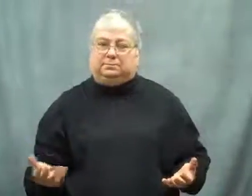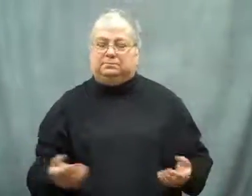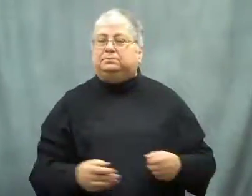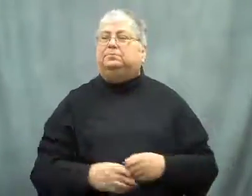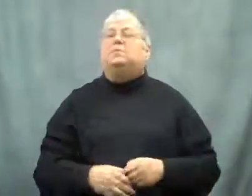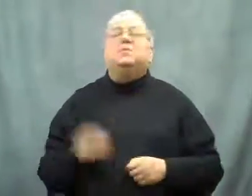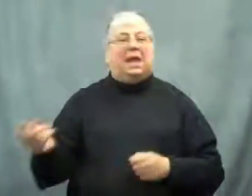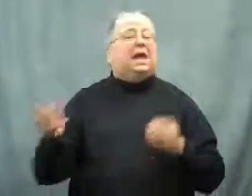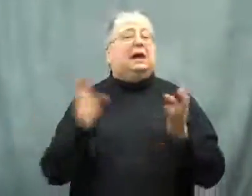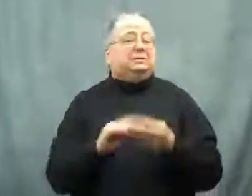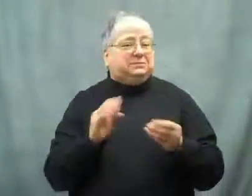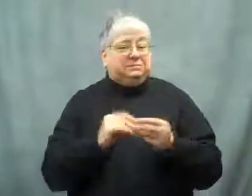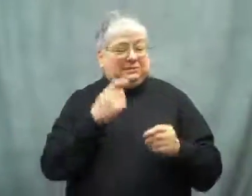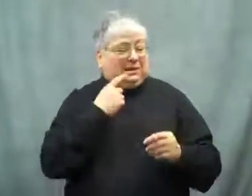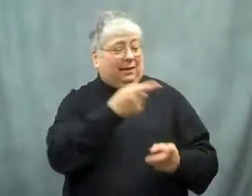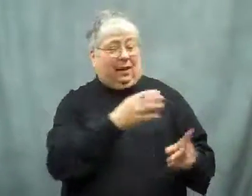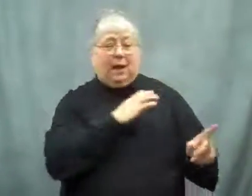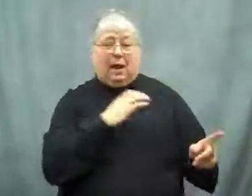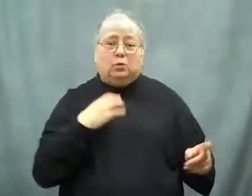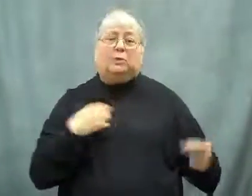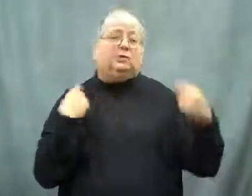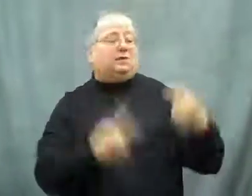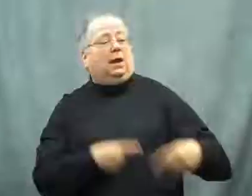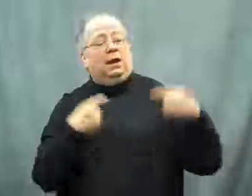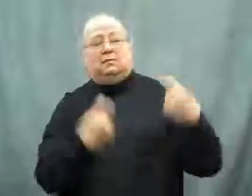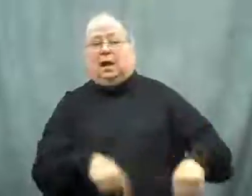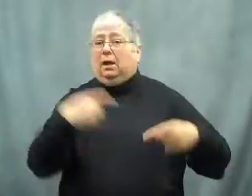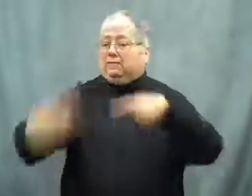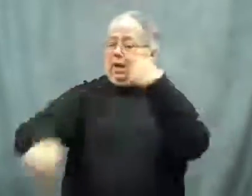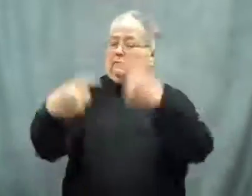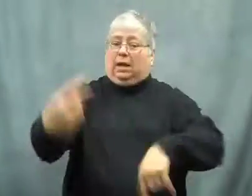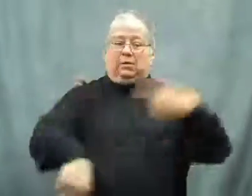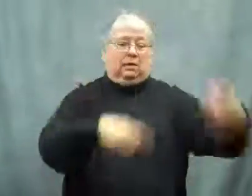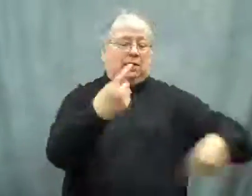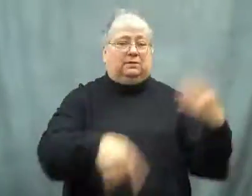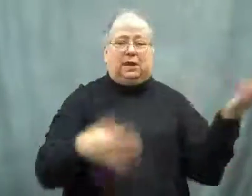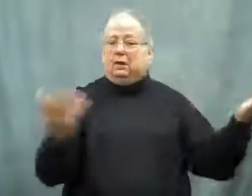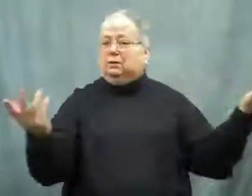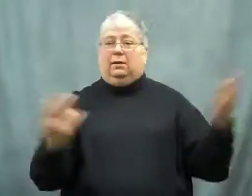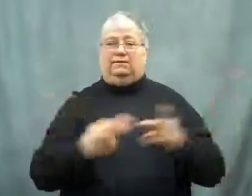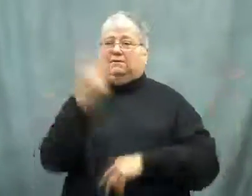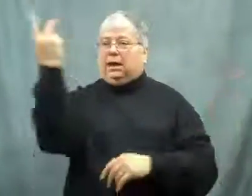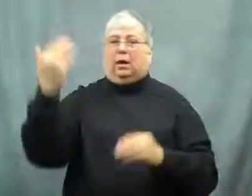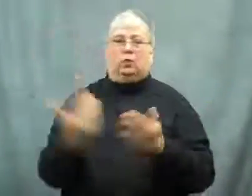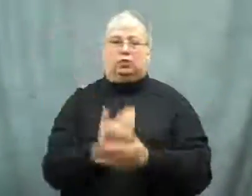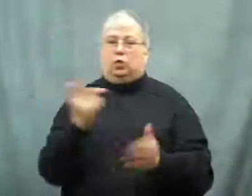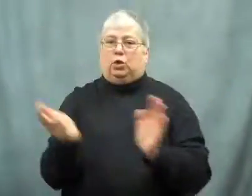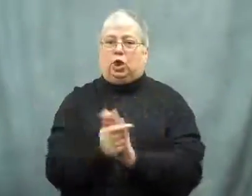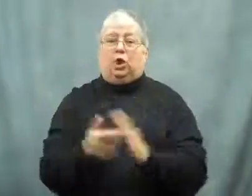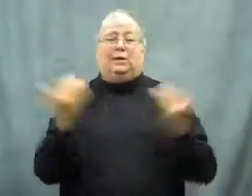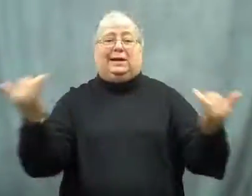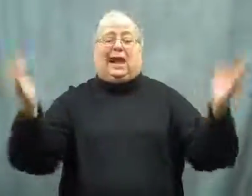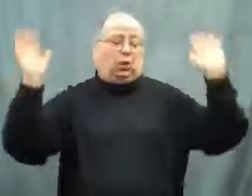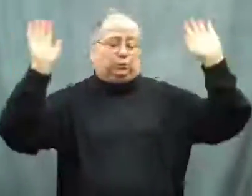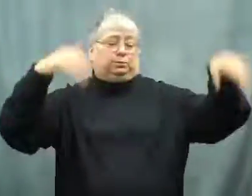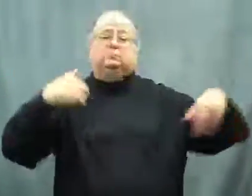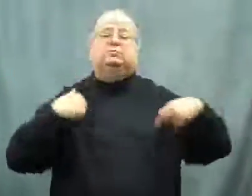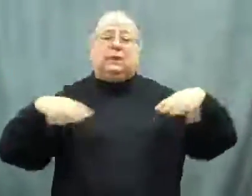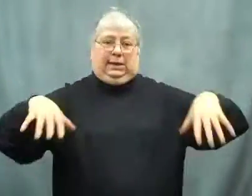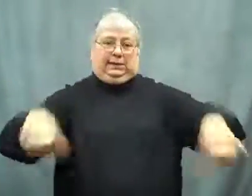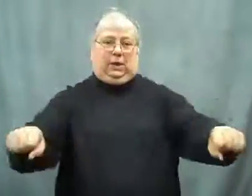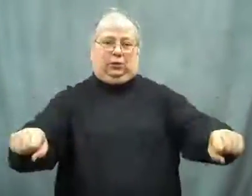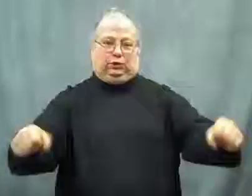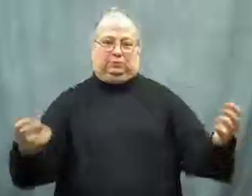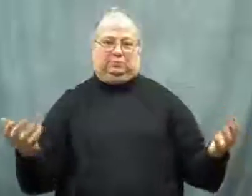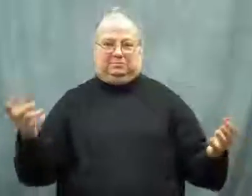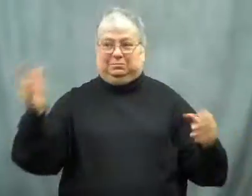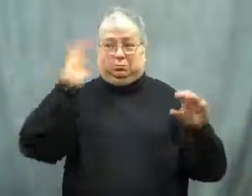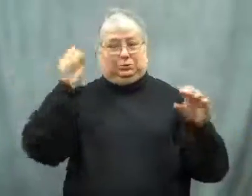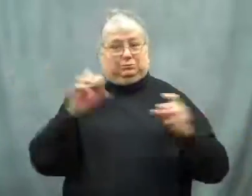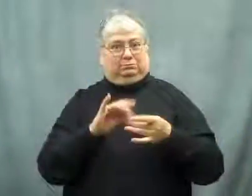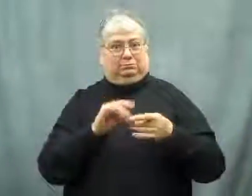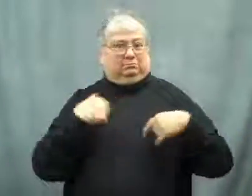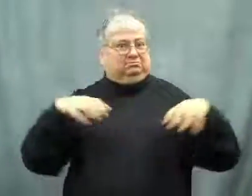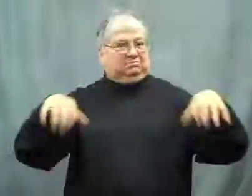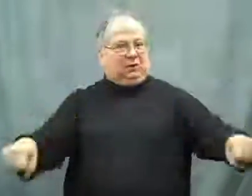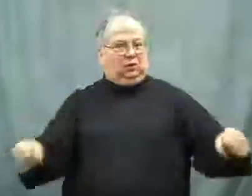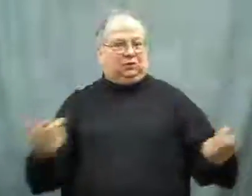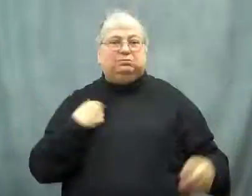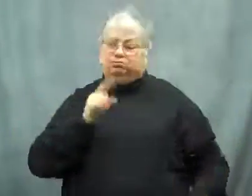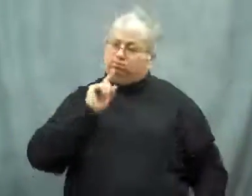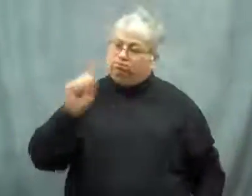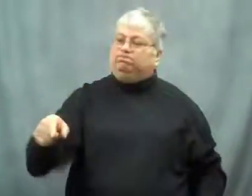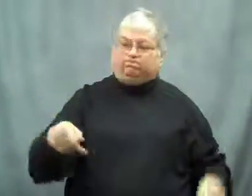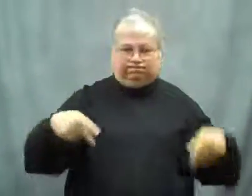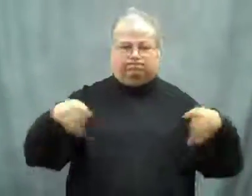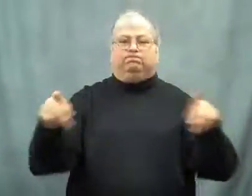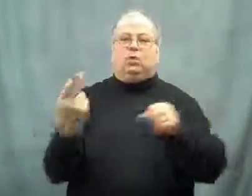He said Congressional infighting has failed to produce new laws.